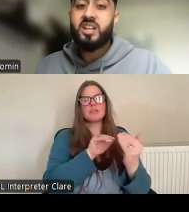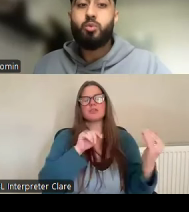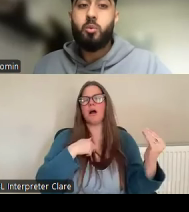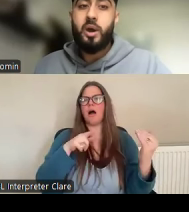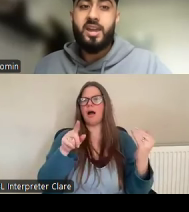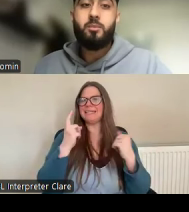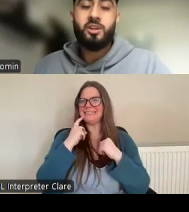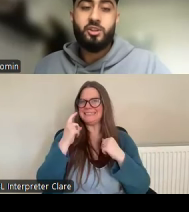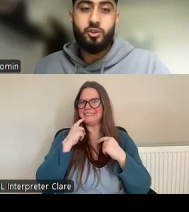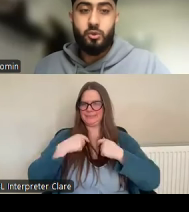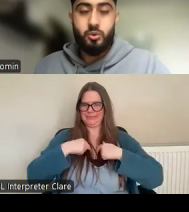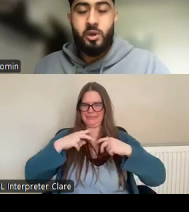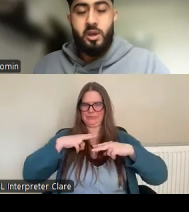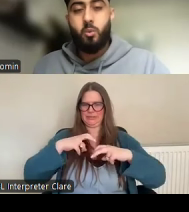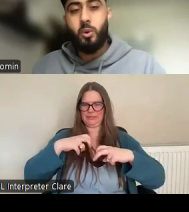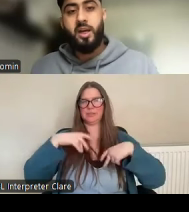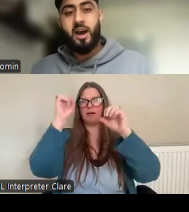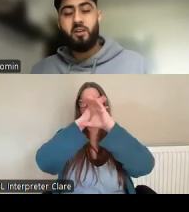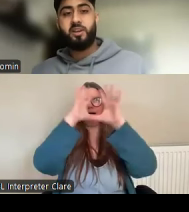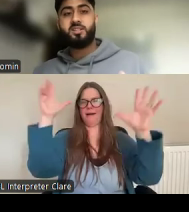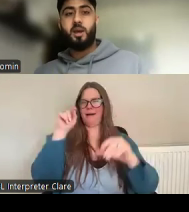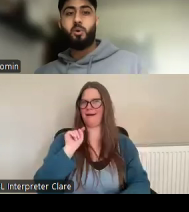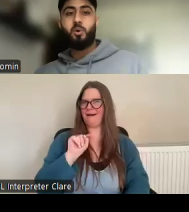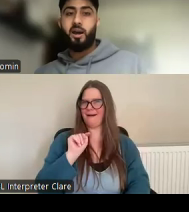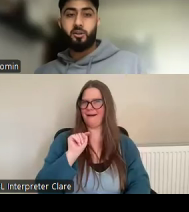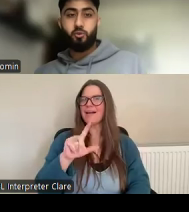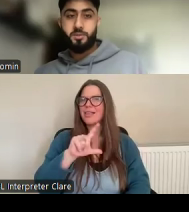That's what we're aiming to do with having separate ad groups.